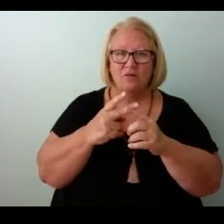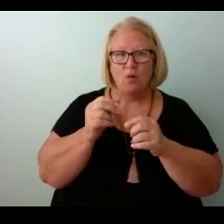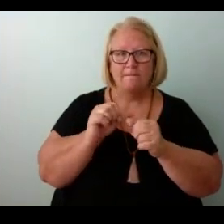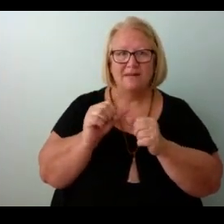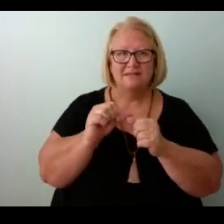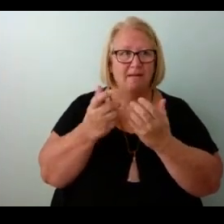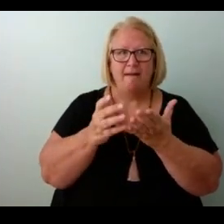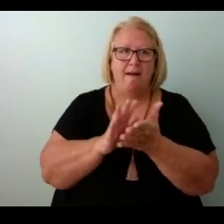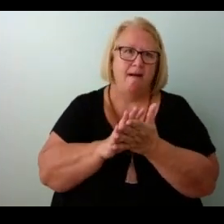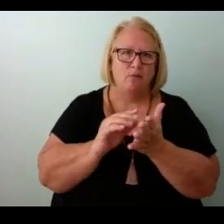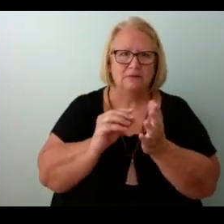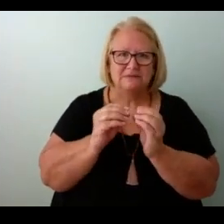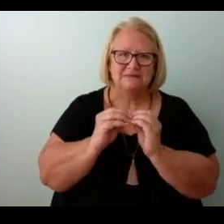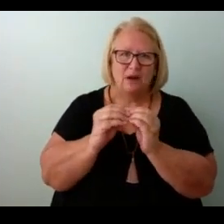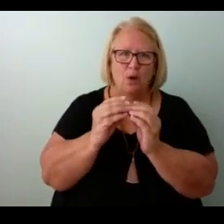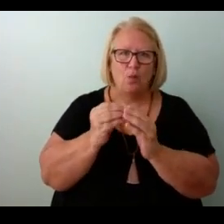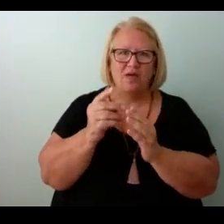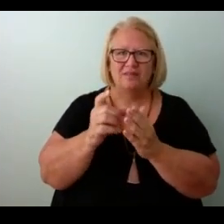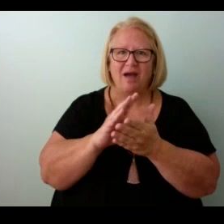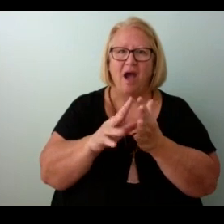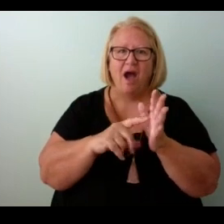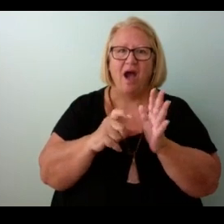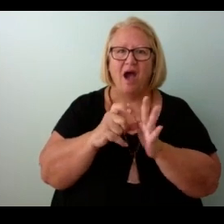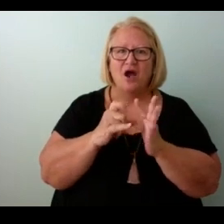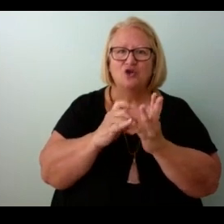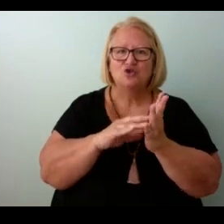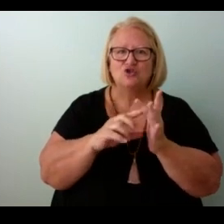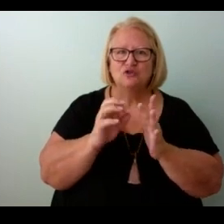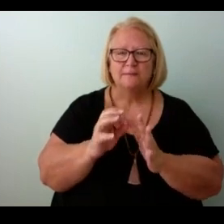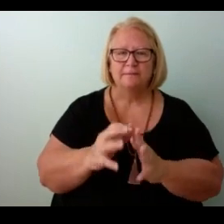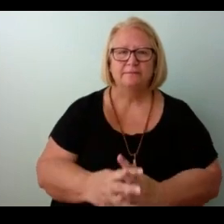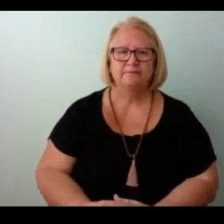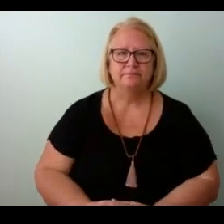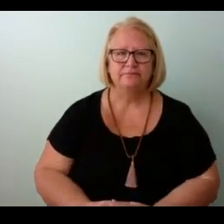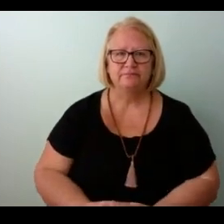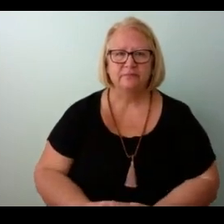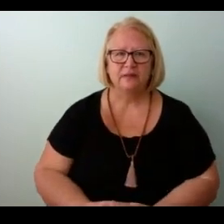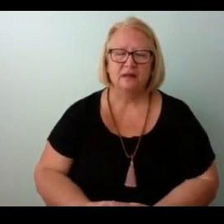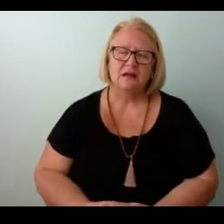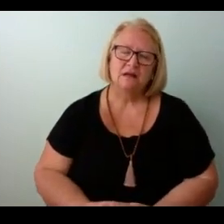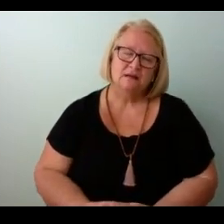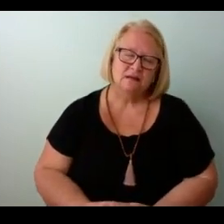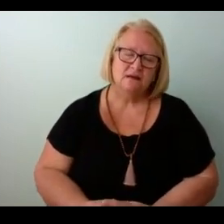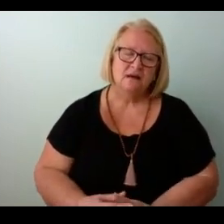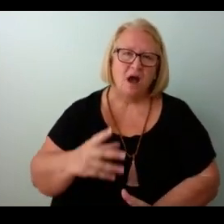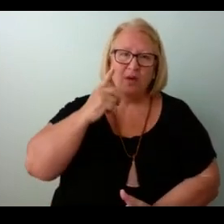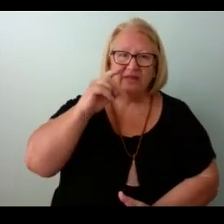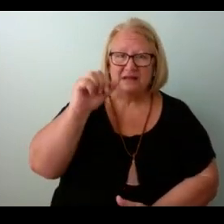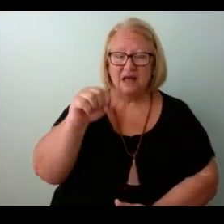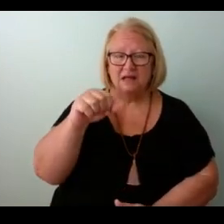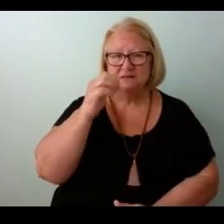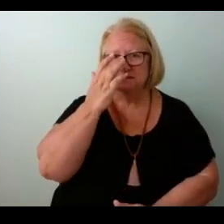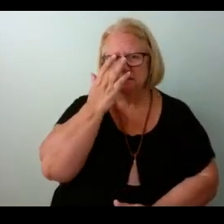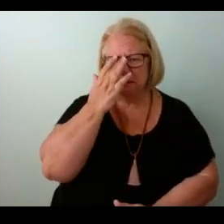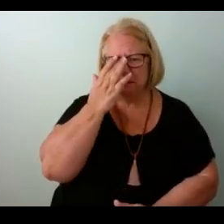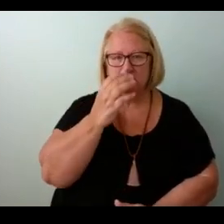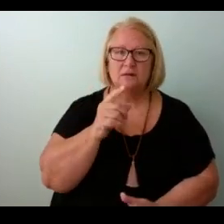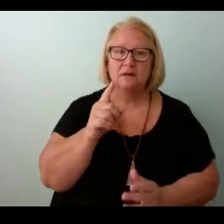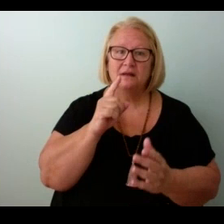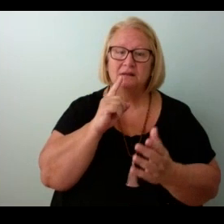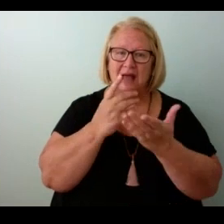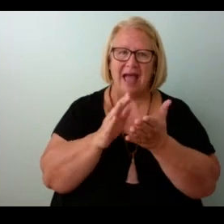Look, I would think yes and the evidence I would point to there is how they handled